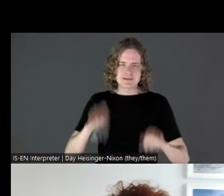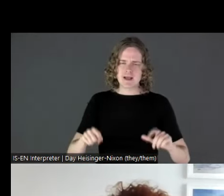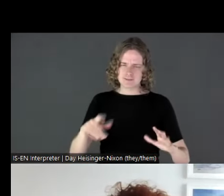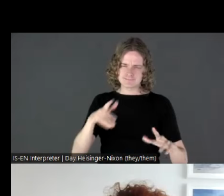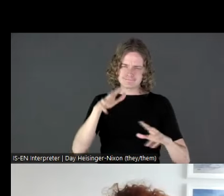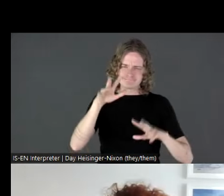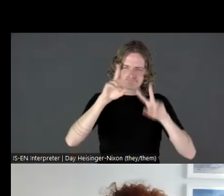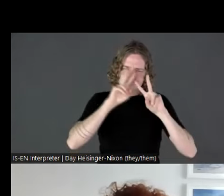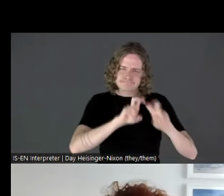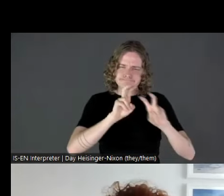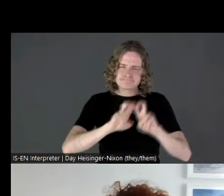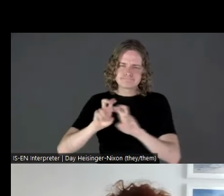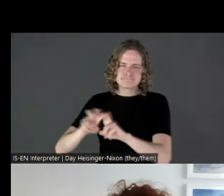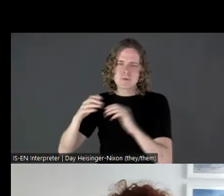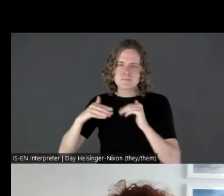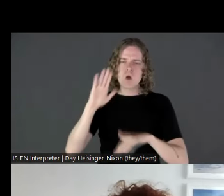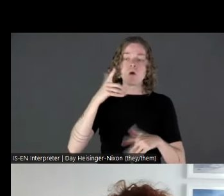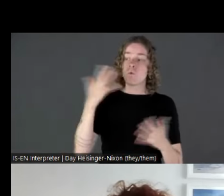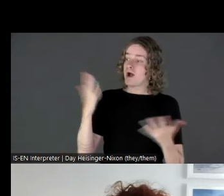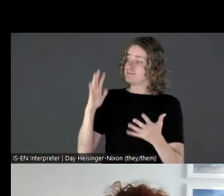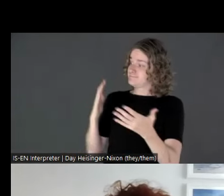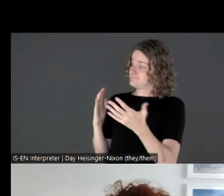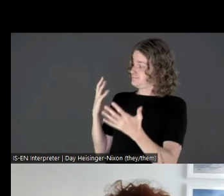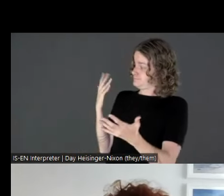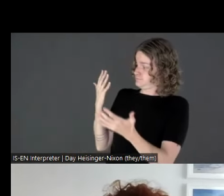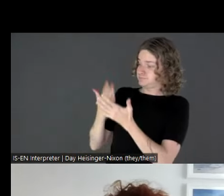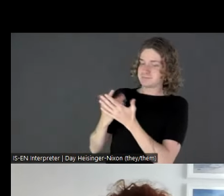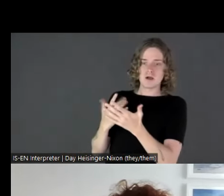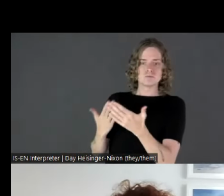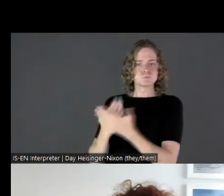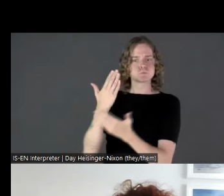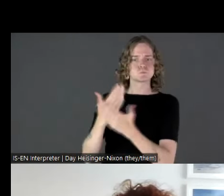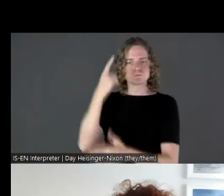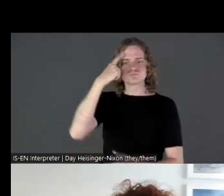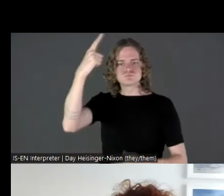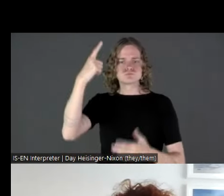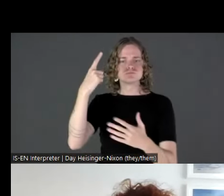So I'll briefly give an overview of how to explore and use the catalog.